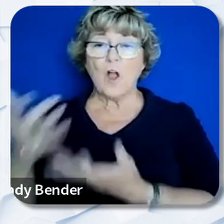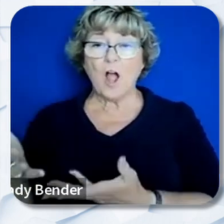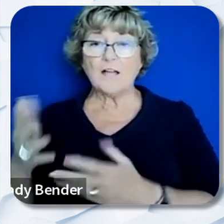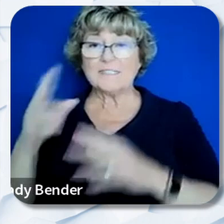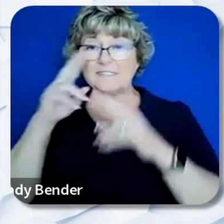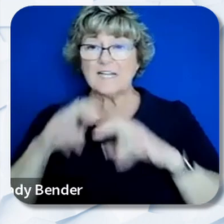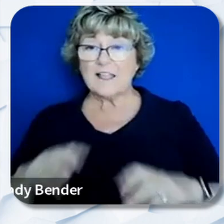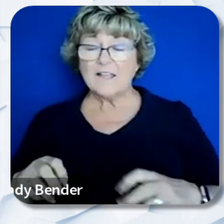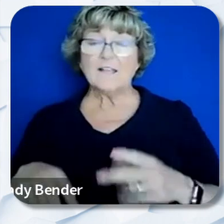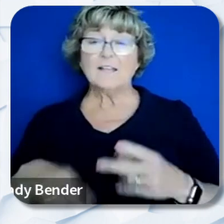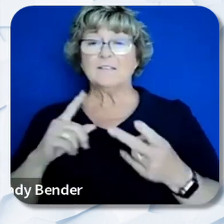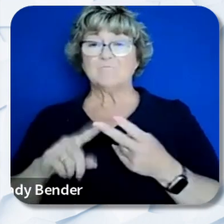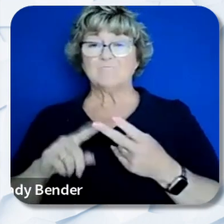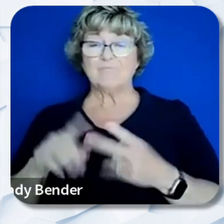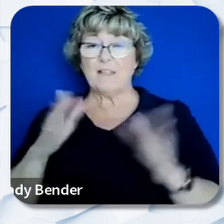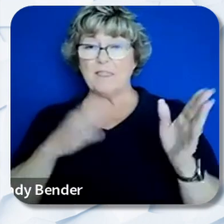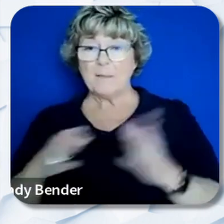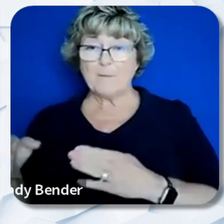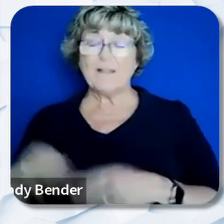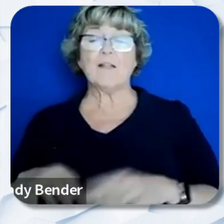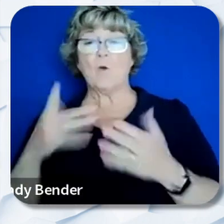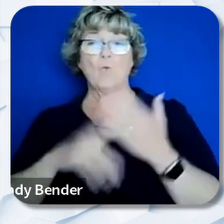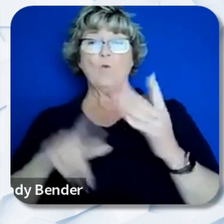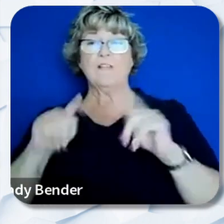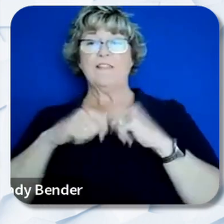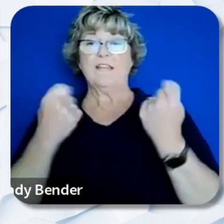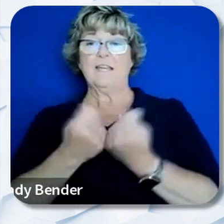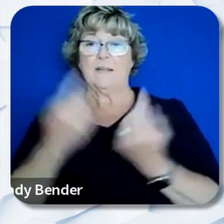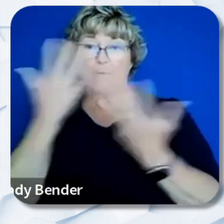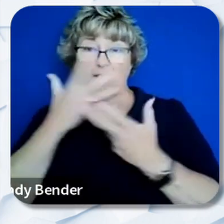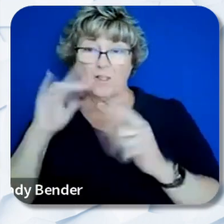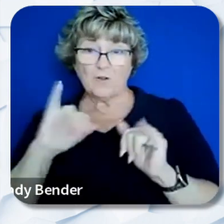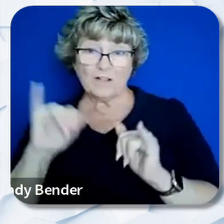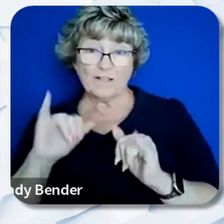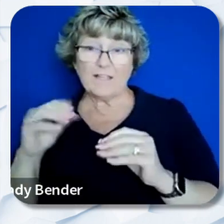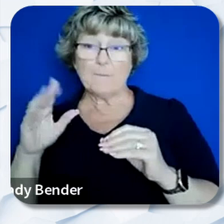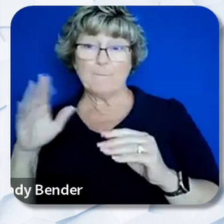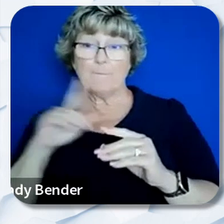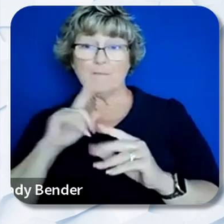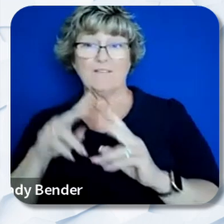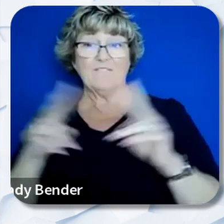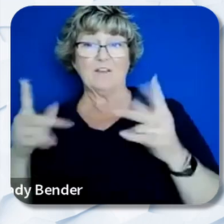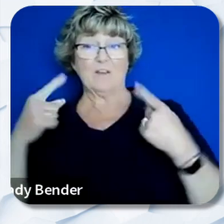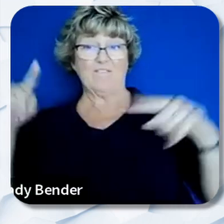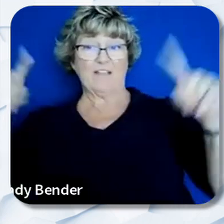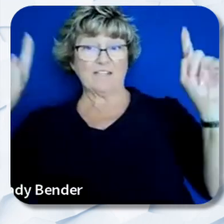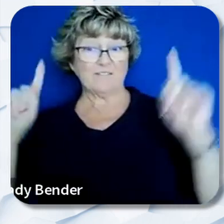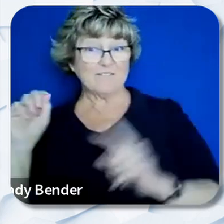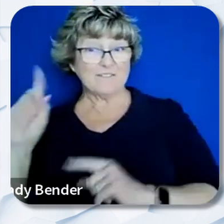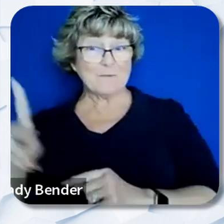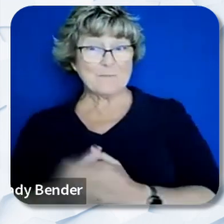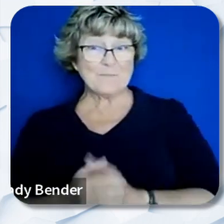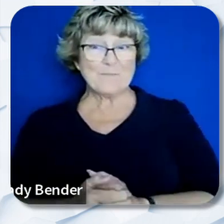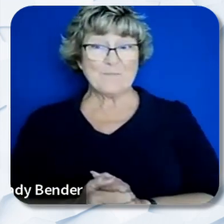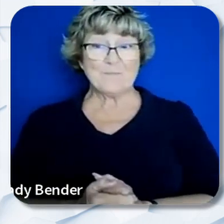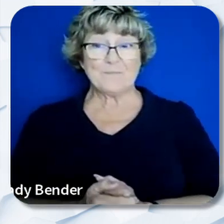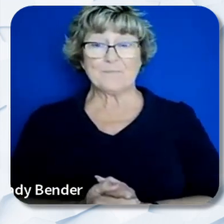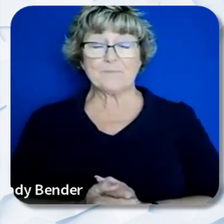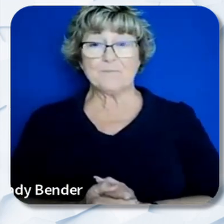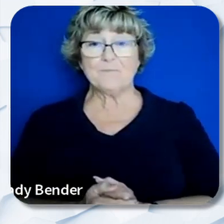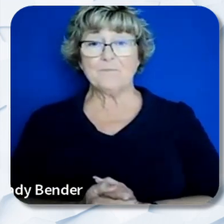like where it's going to be most impactful and effective? So let me answer. Let me try